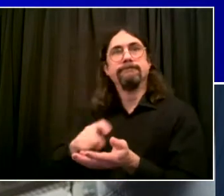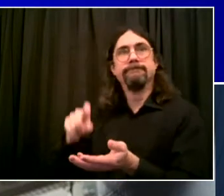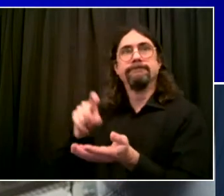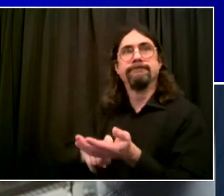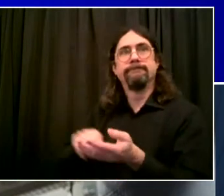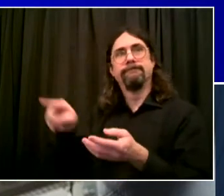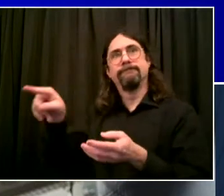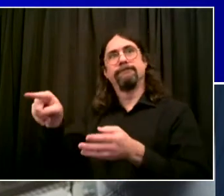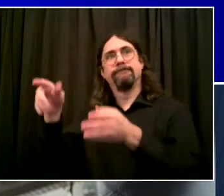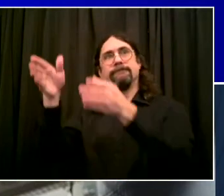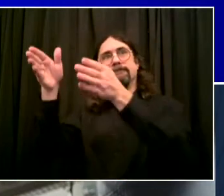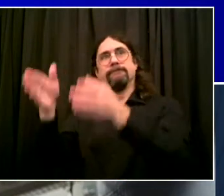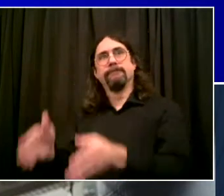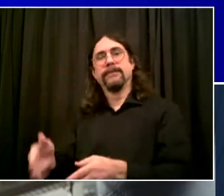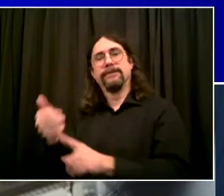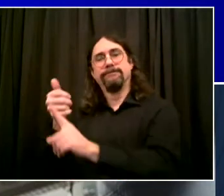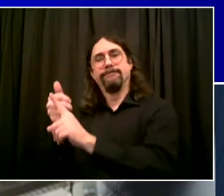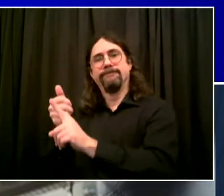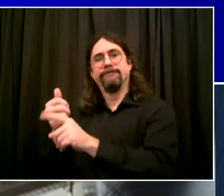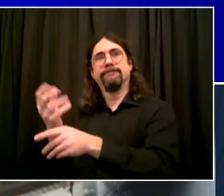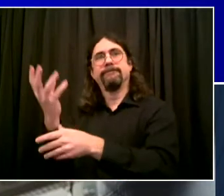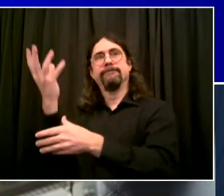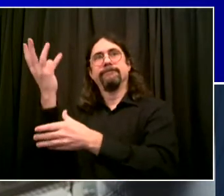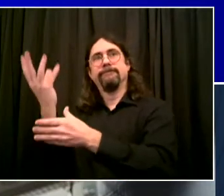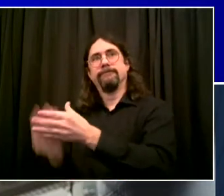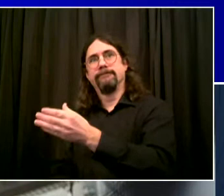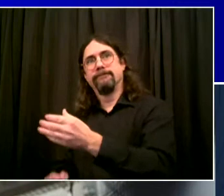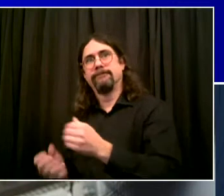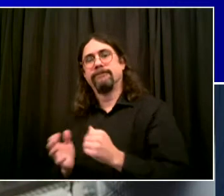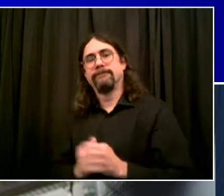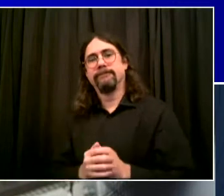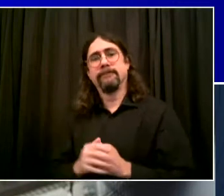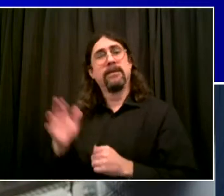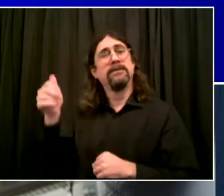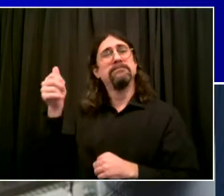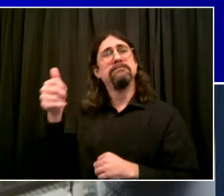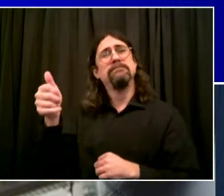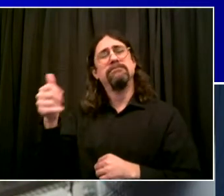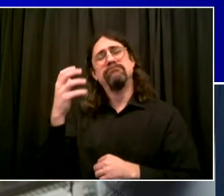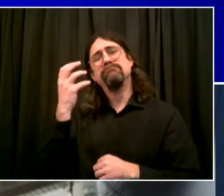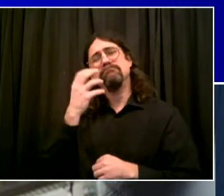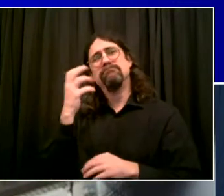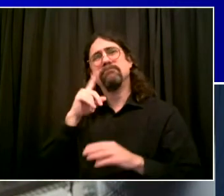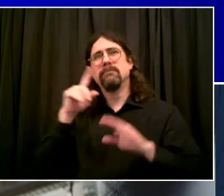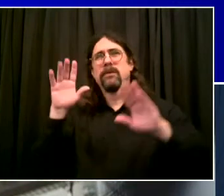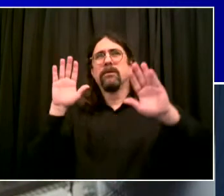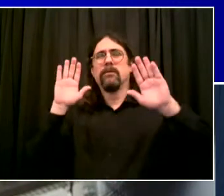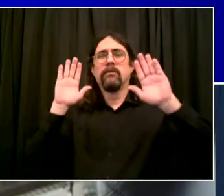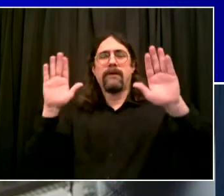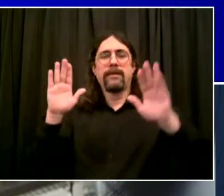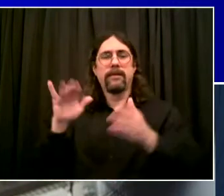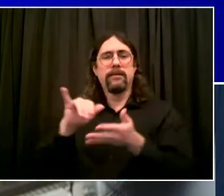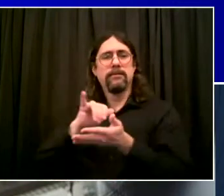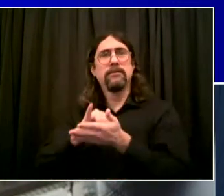WE WILL GO TO INDICATORS IN A MOMENT. I JUST WANT TO TAKE A PERSONAL MOMENT TO TALK ABOUT THE PASSING OF A